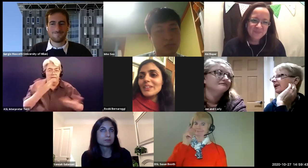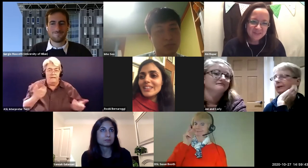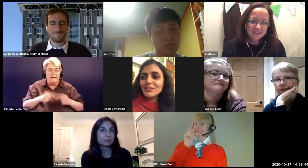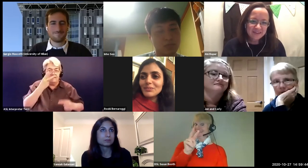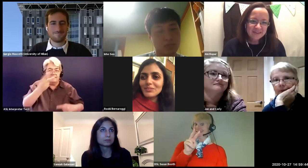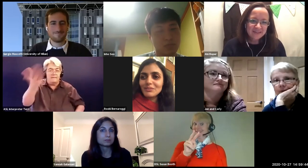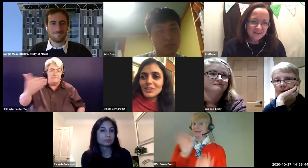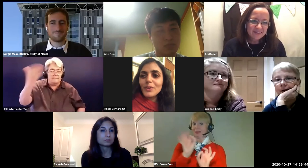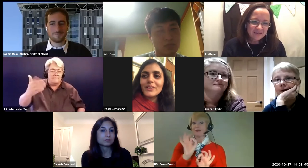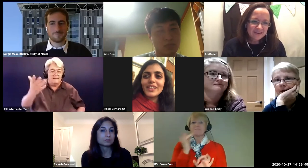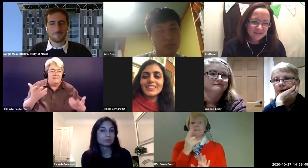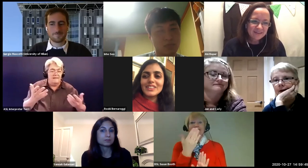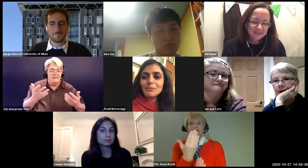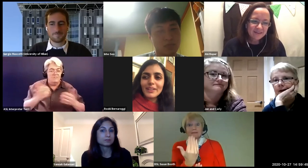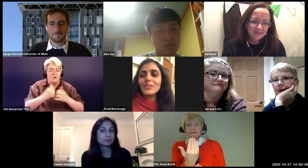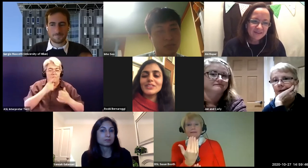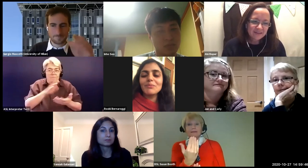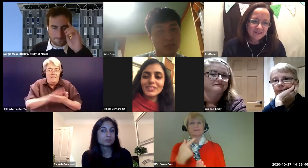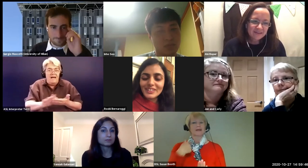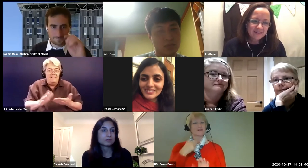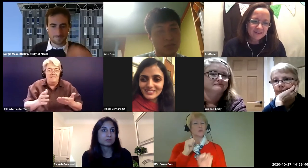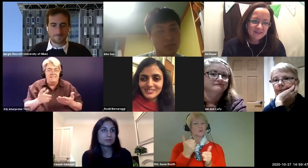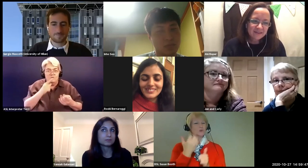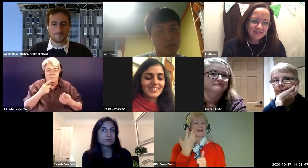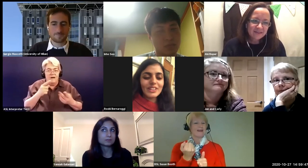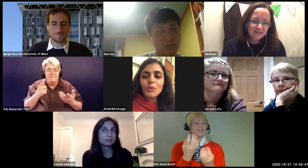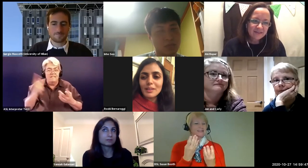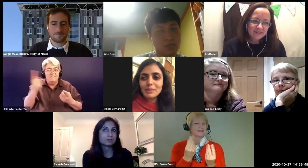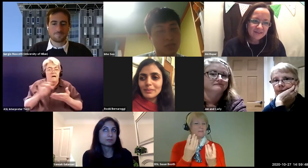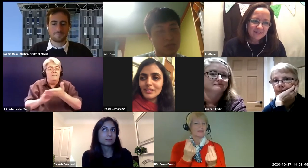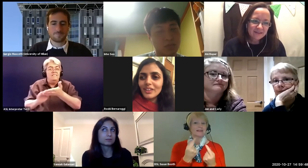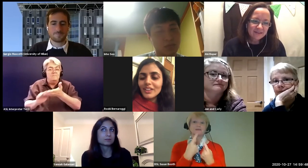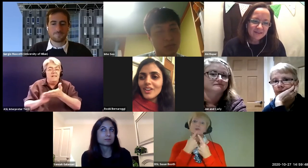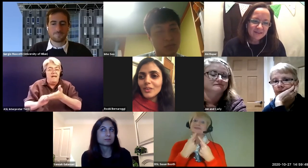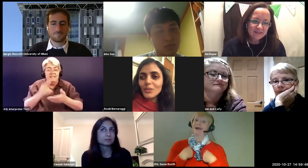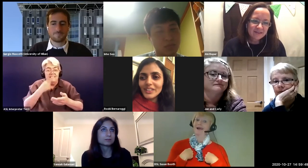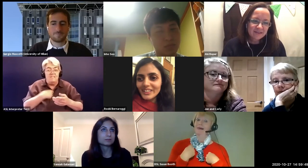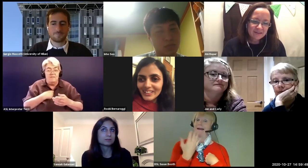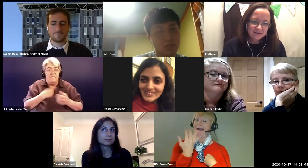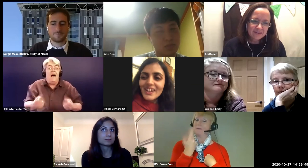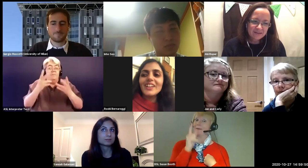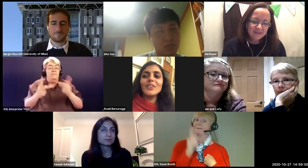nice if if there were any display or something that says how many people are already inside or